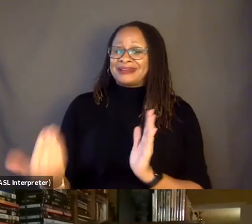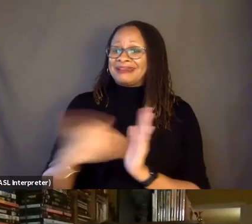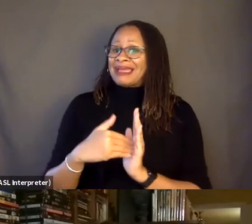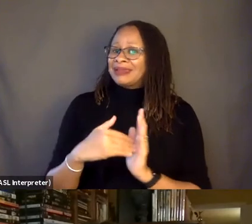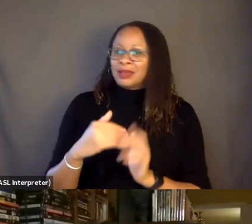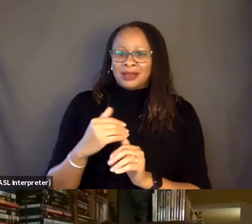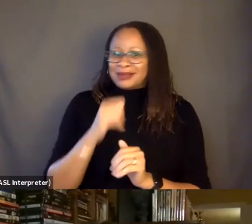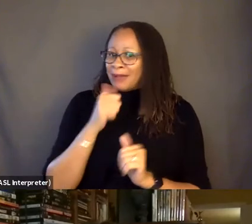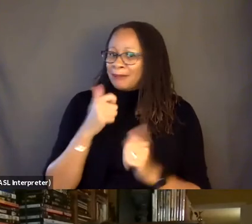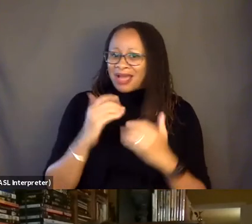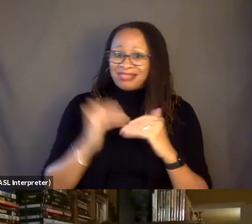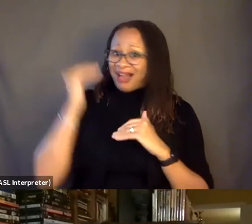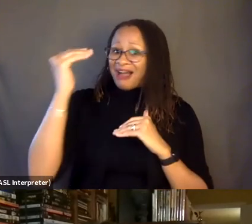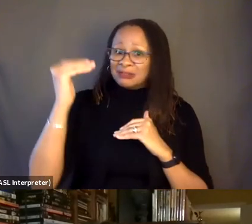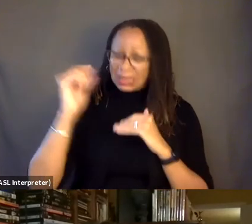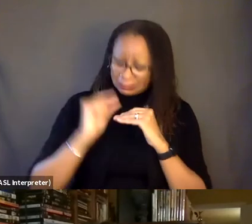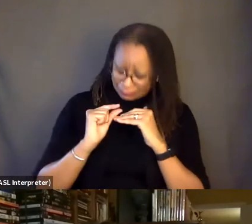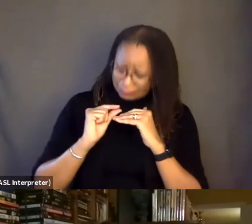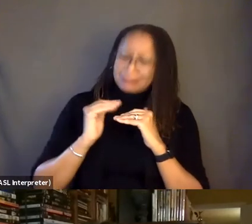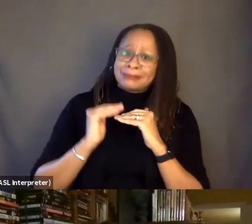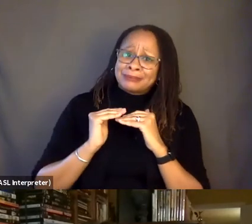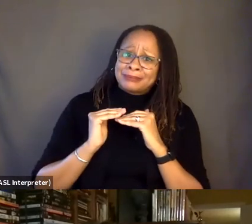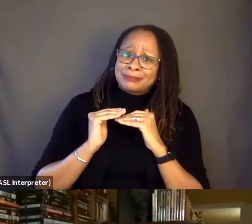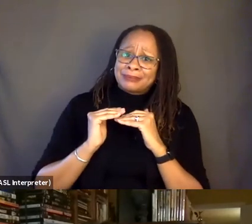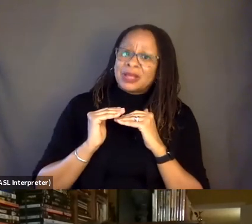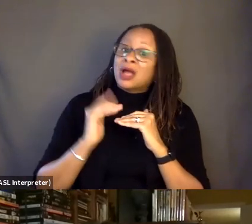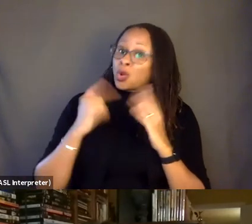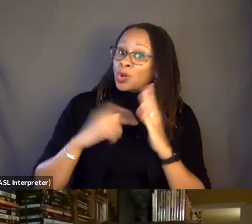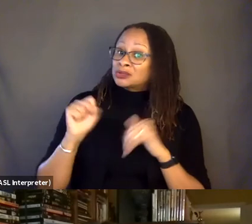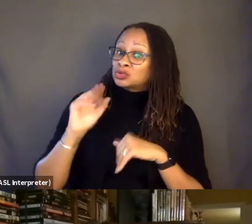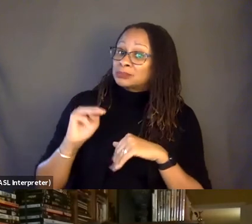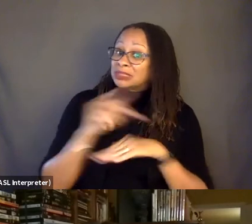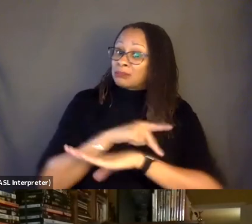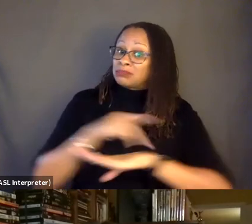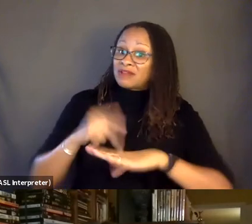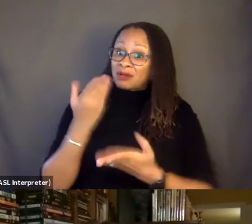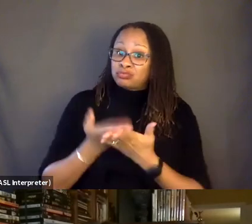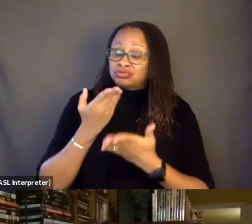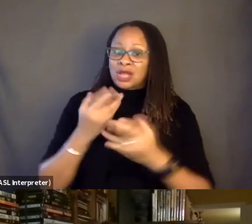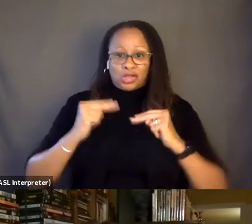because in the end what the social media platforms have proven is that human beings are human beings.